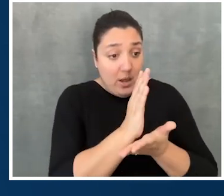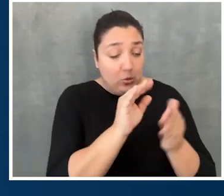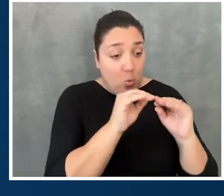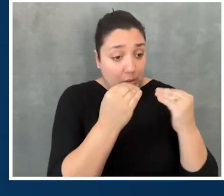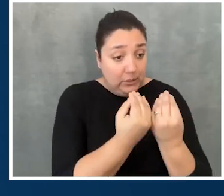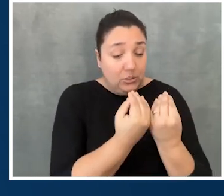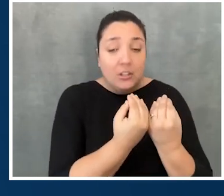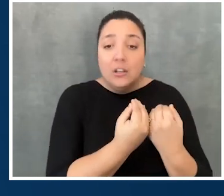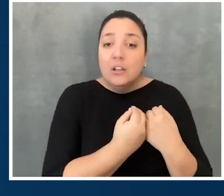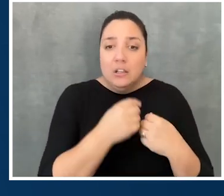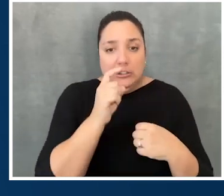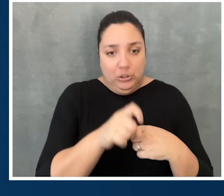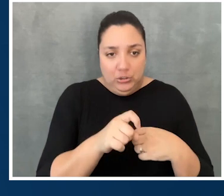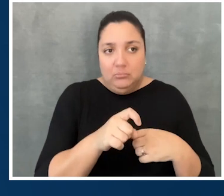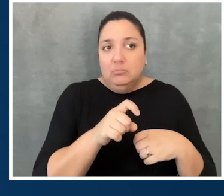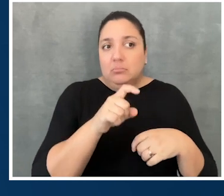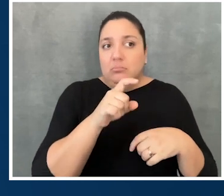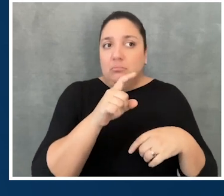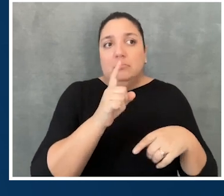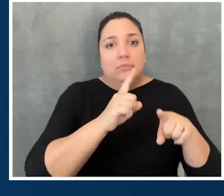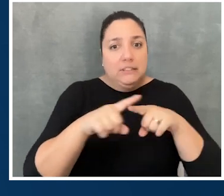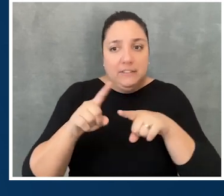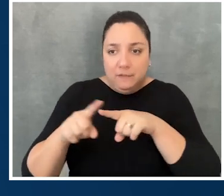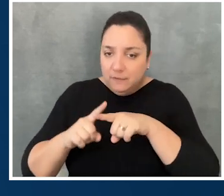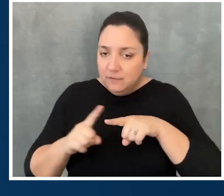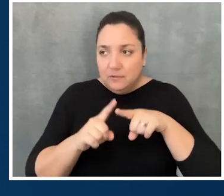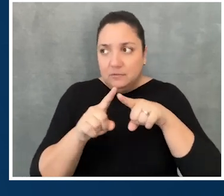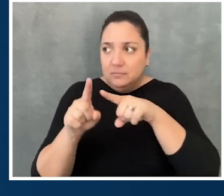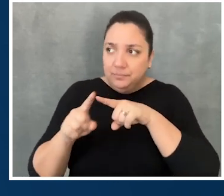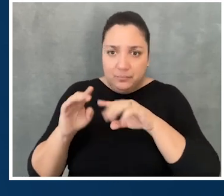It should be cross-cutting throughout organizations at all levels.